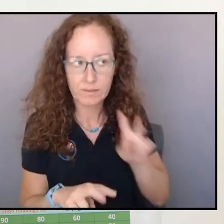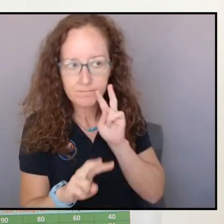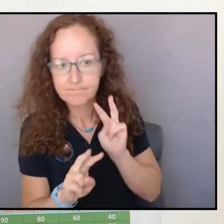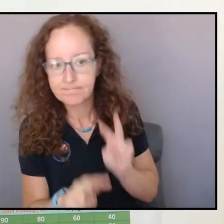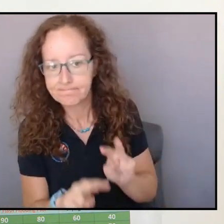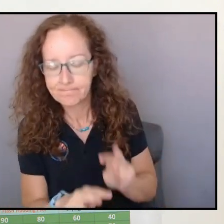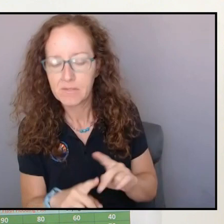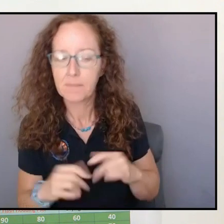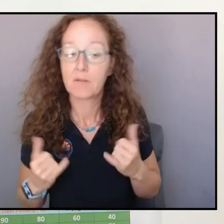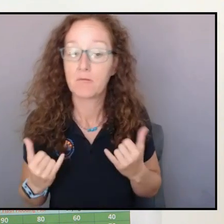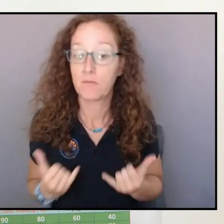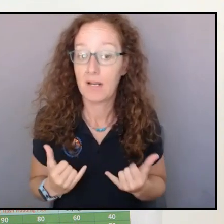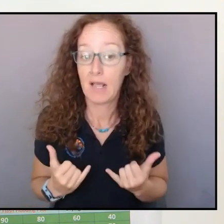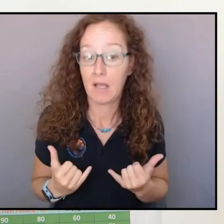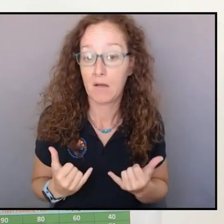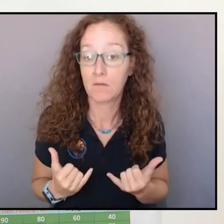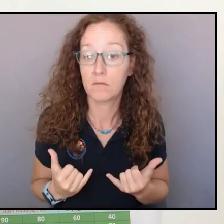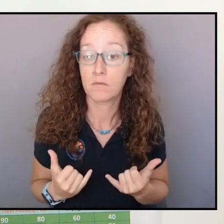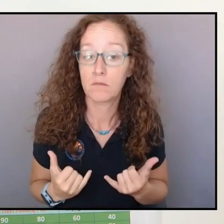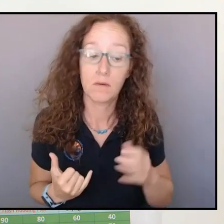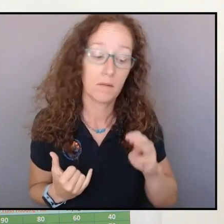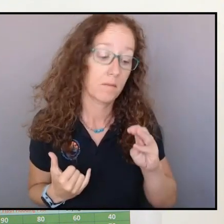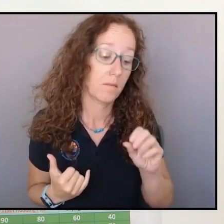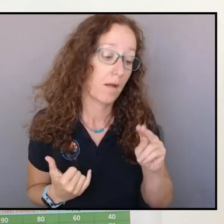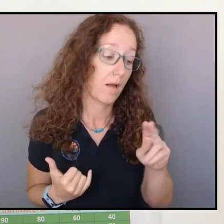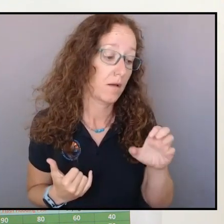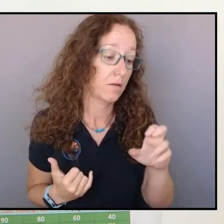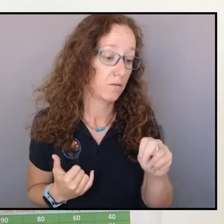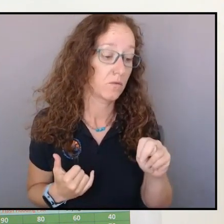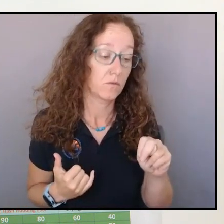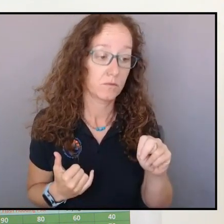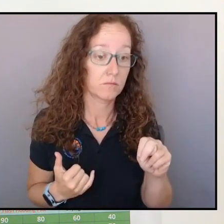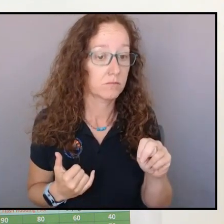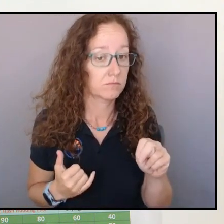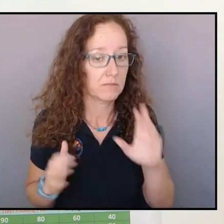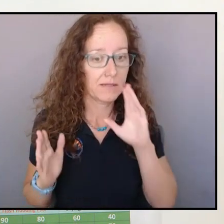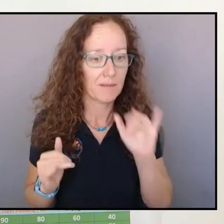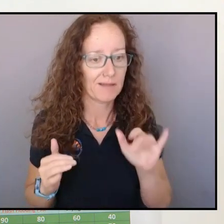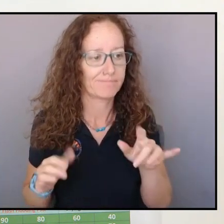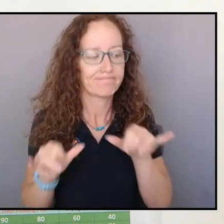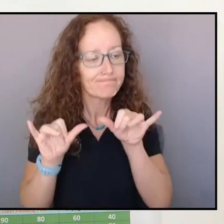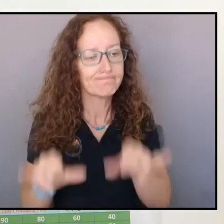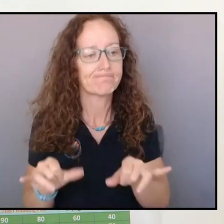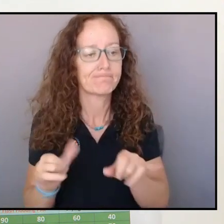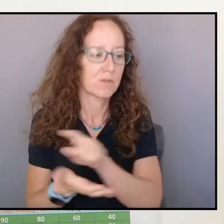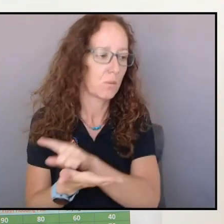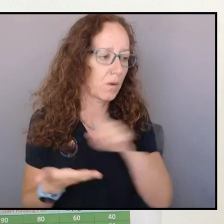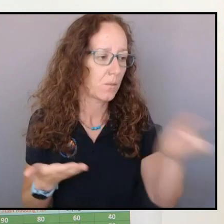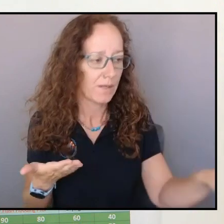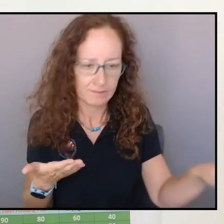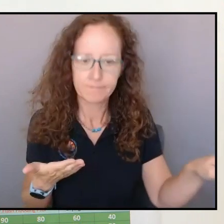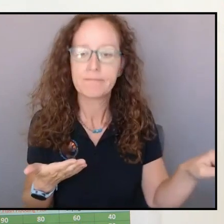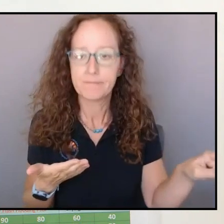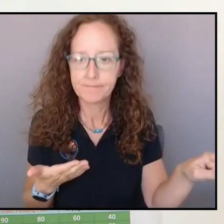this monsoon pattern is not going to be changing for the next week. Continuing to see those daily chances of showers